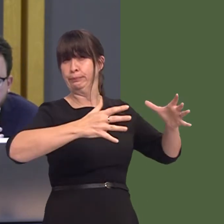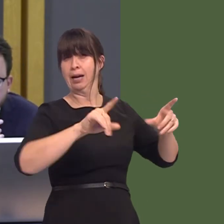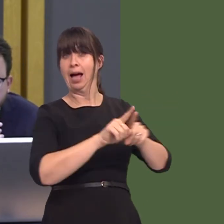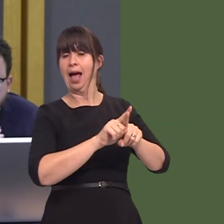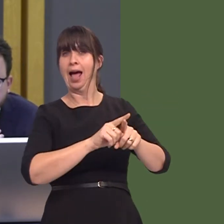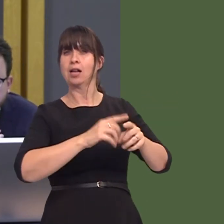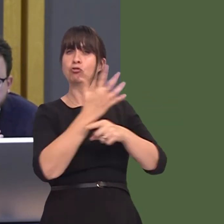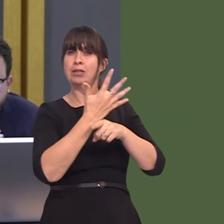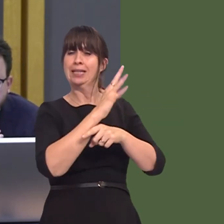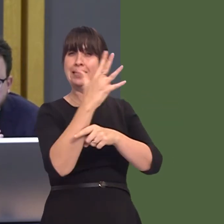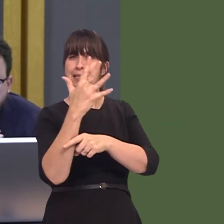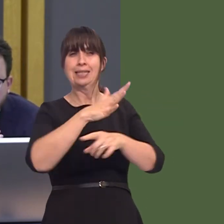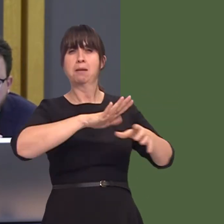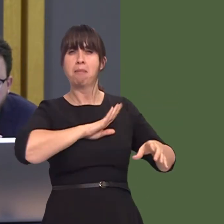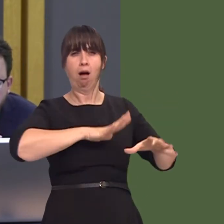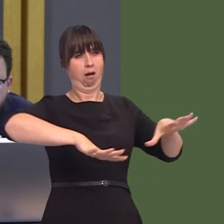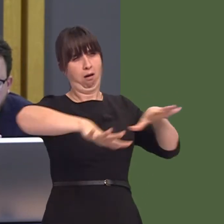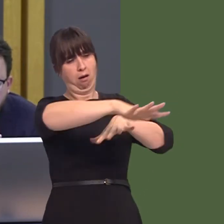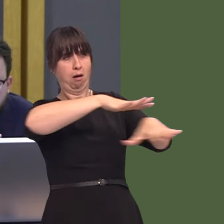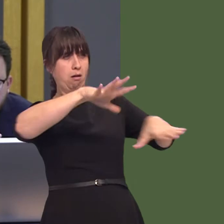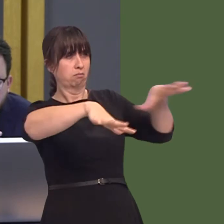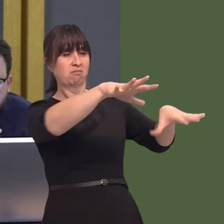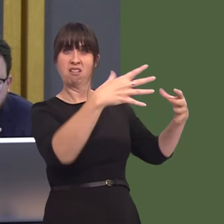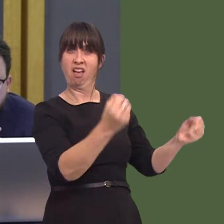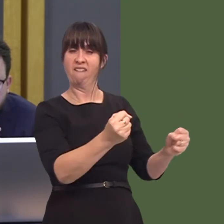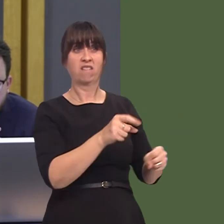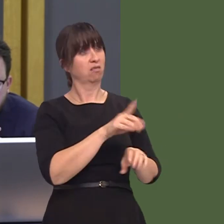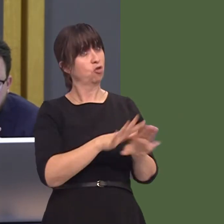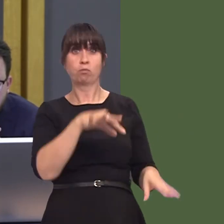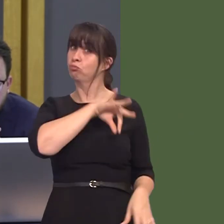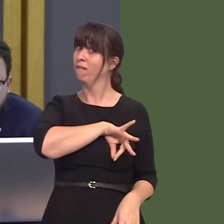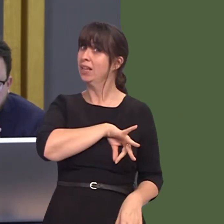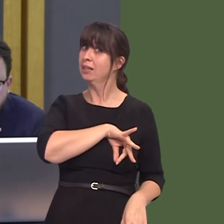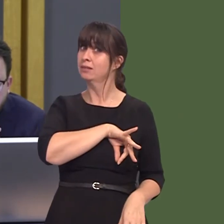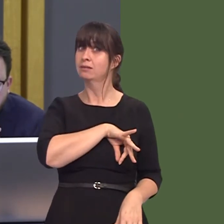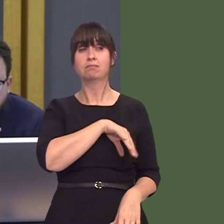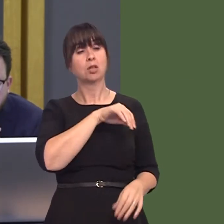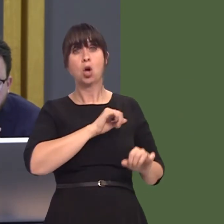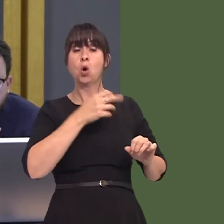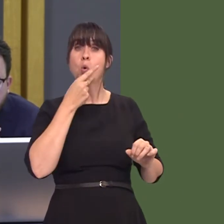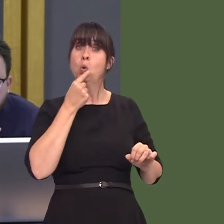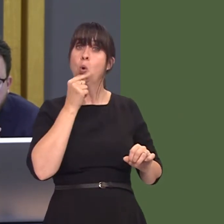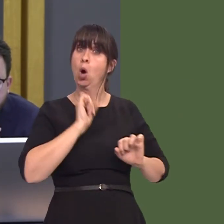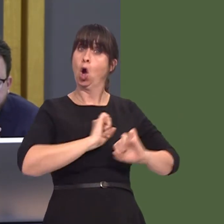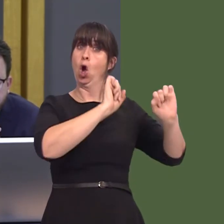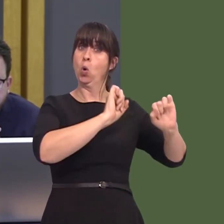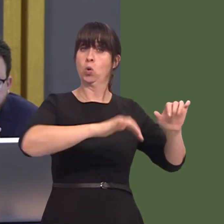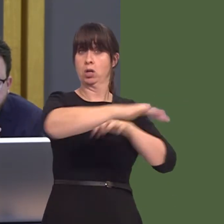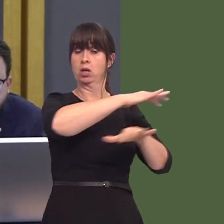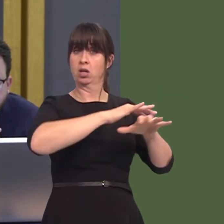of open spaces, as well, that go with it. Itís a not-for-profit model, it has ownership by local people and itís providing affordable